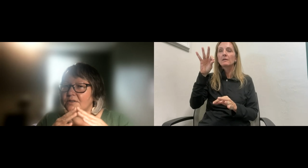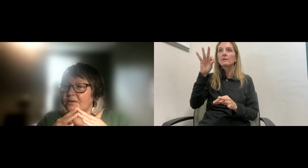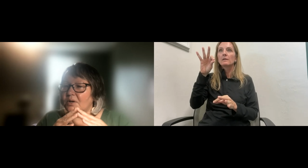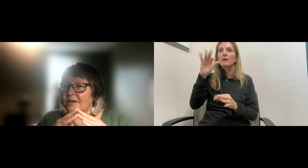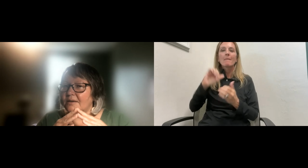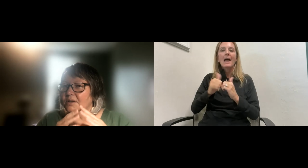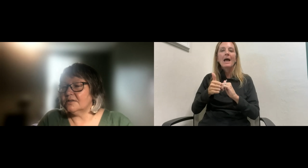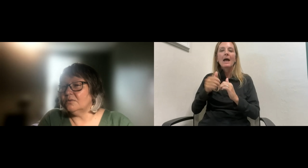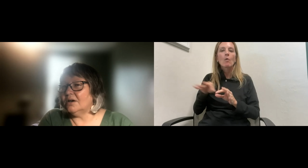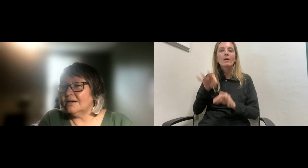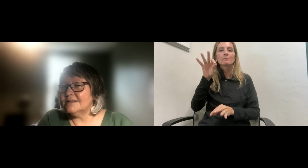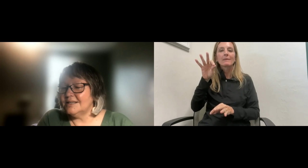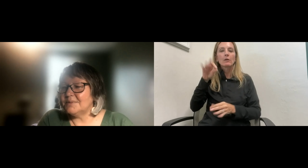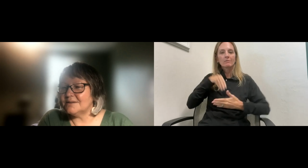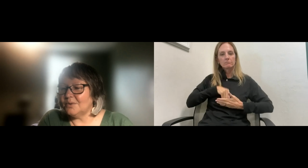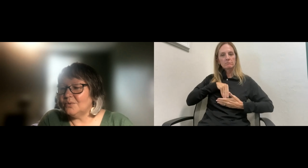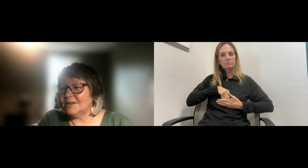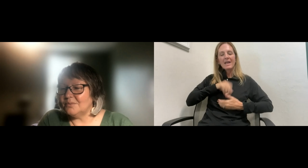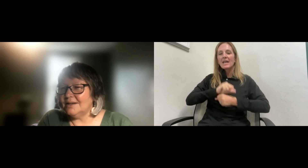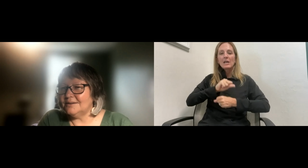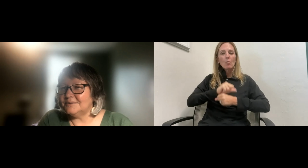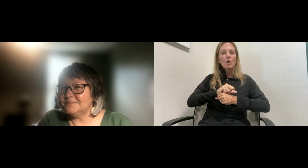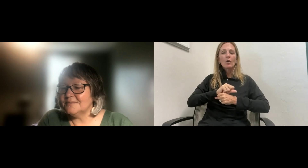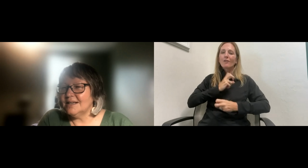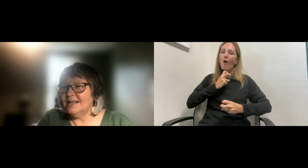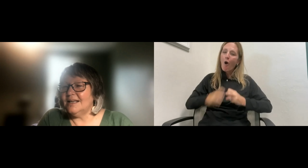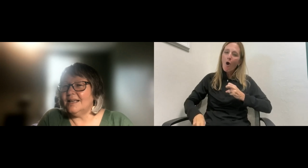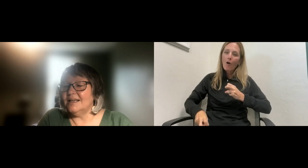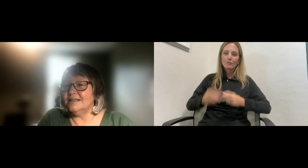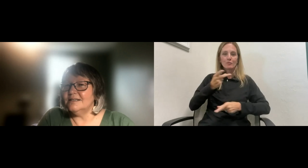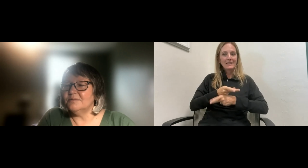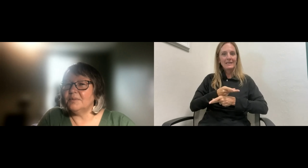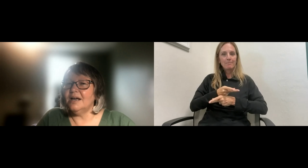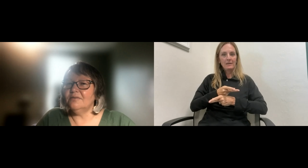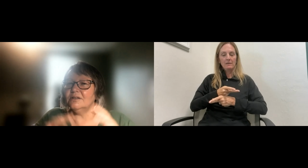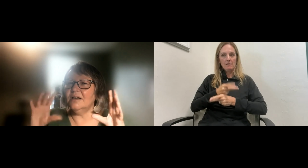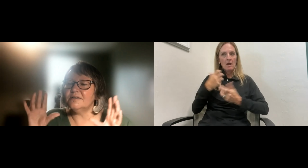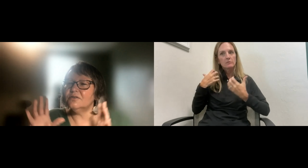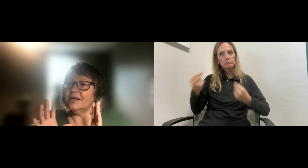our body works so hard to keep us whole and well and when we have a lot of stress,